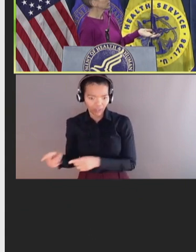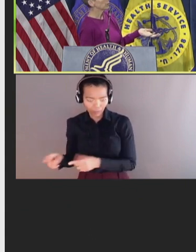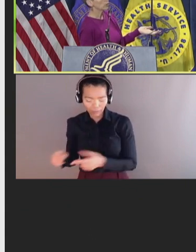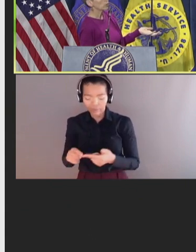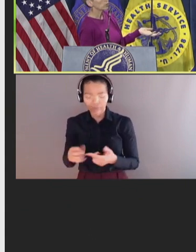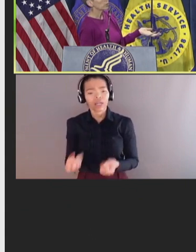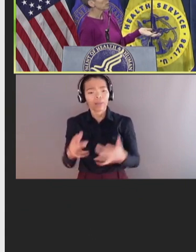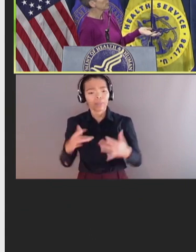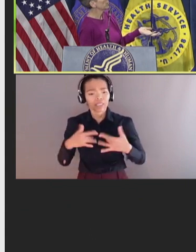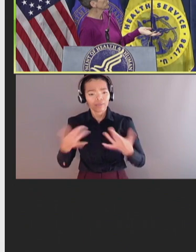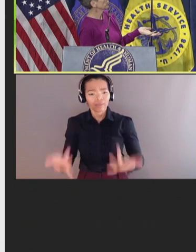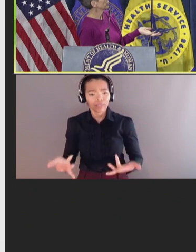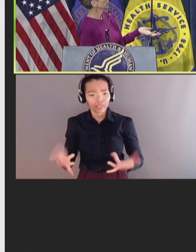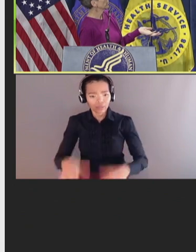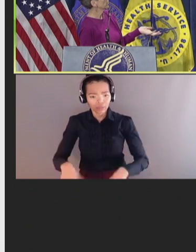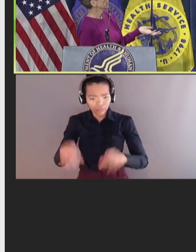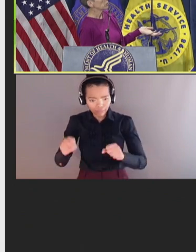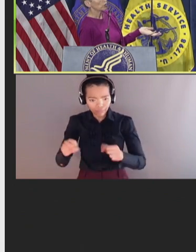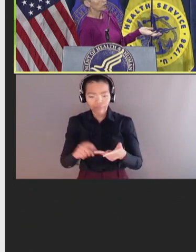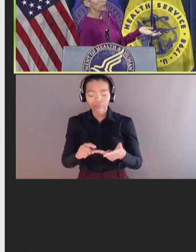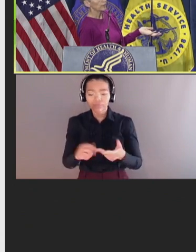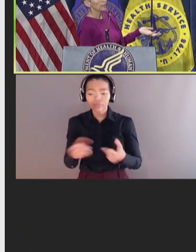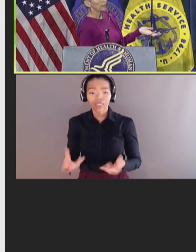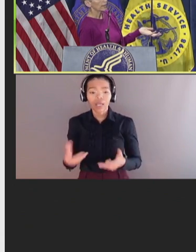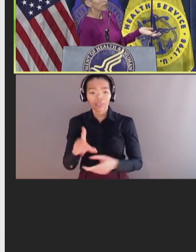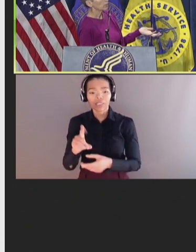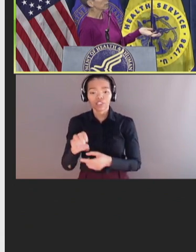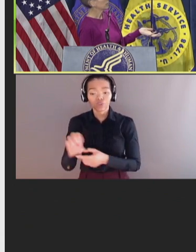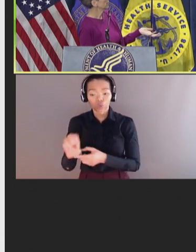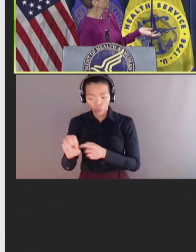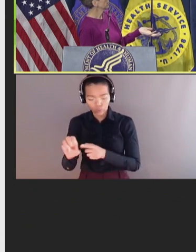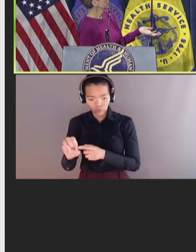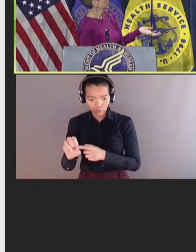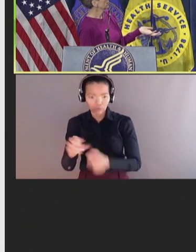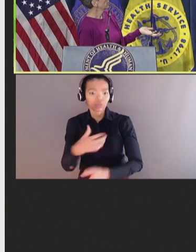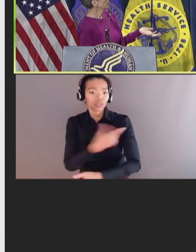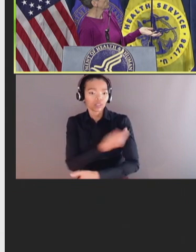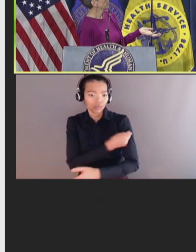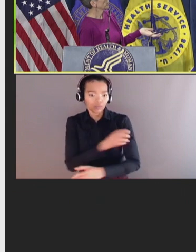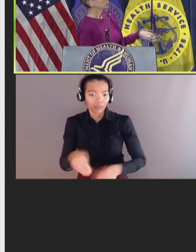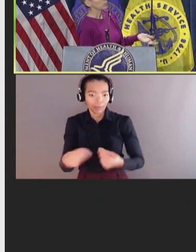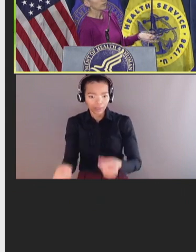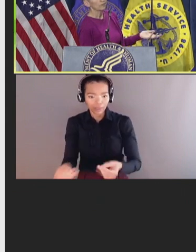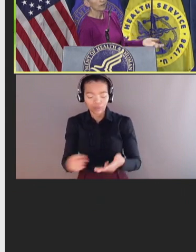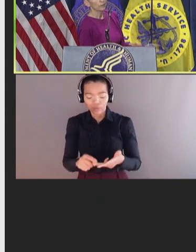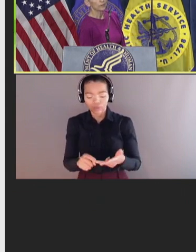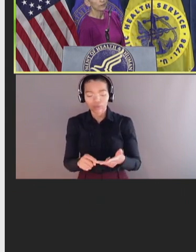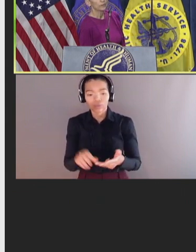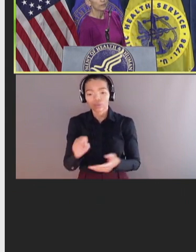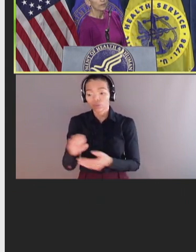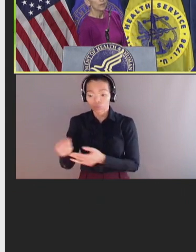the doses administered, social media engagement, number of partnerships developed.